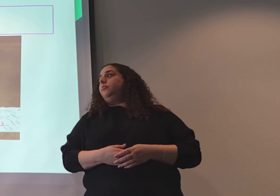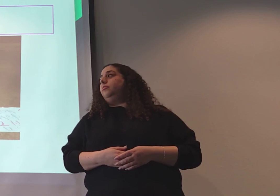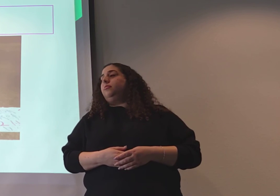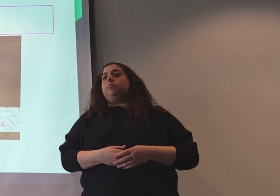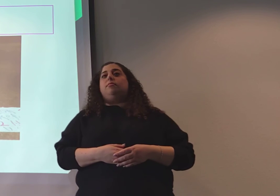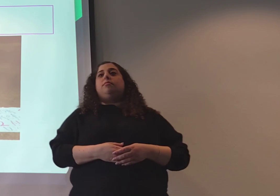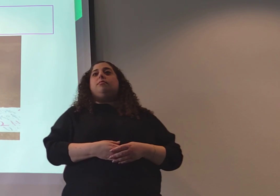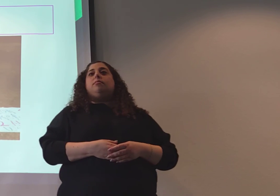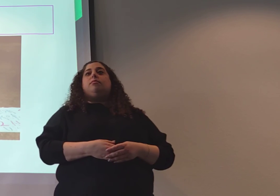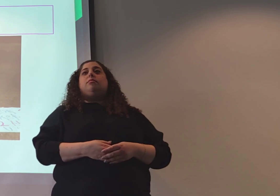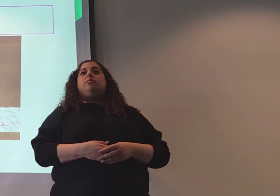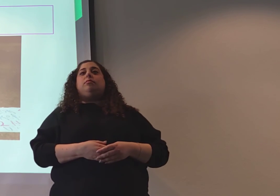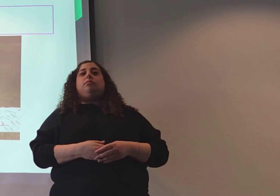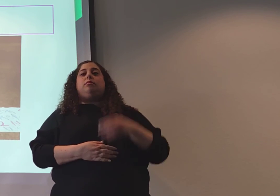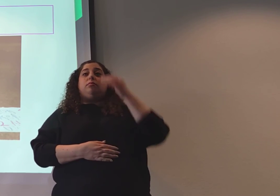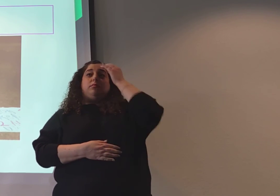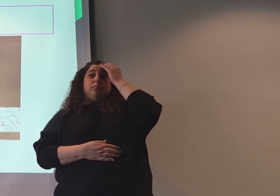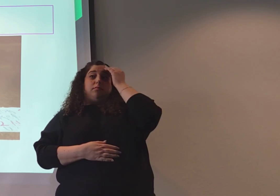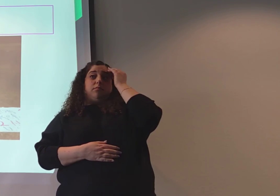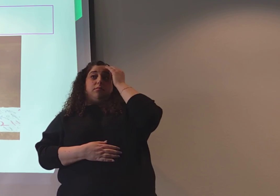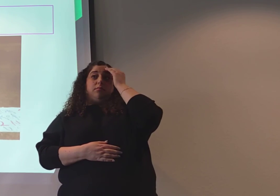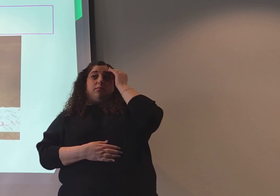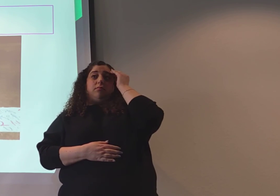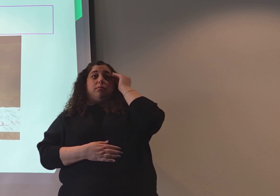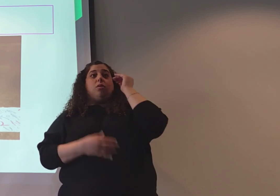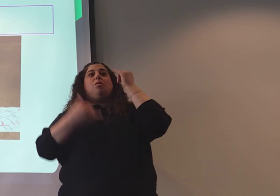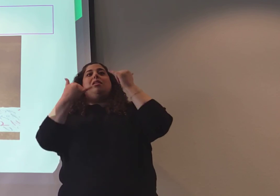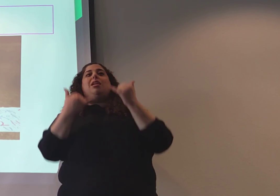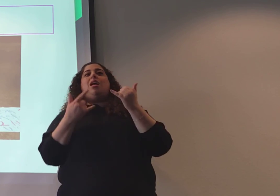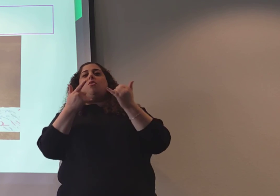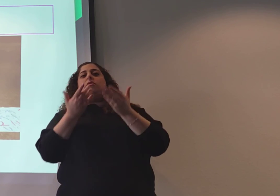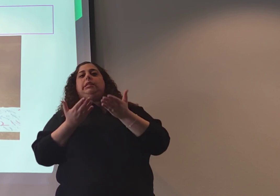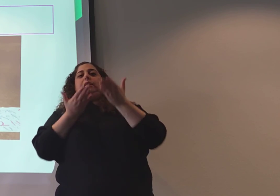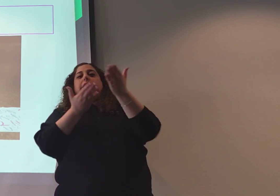Yeah. For reasonable accommodation letters, possibly. Yes.